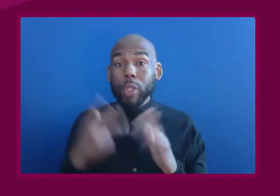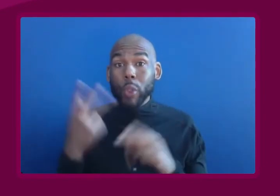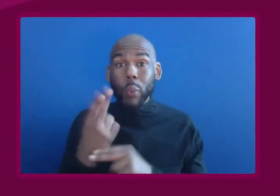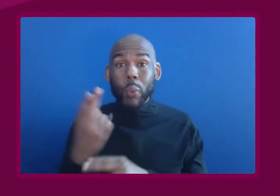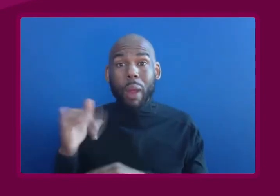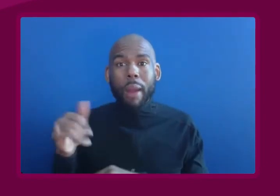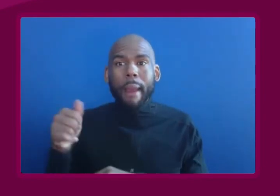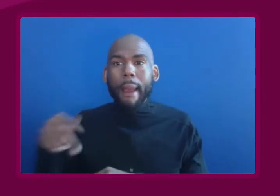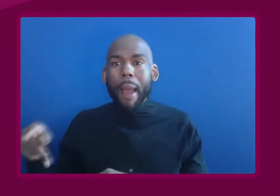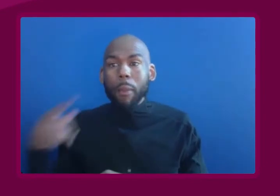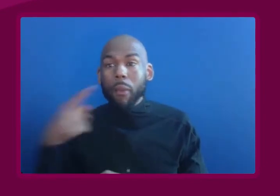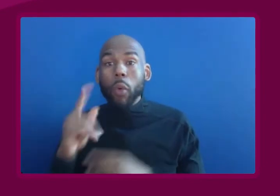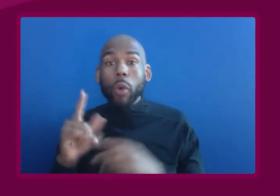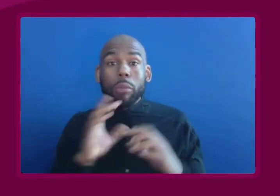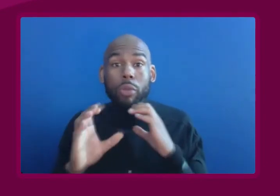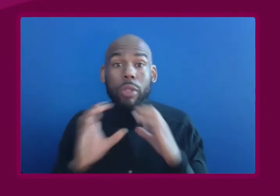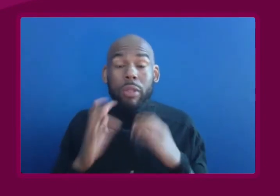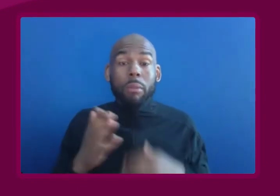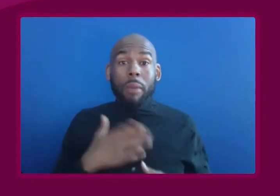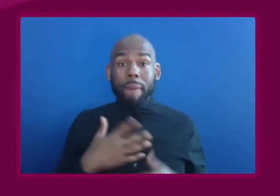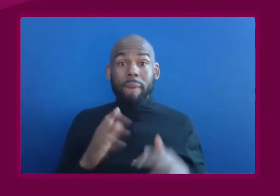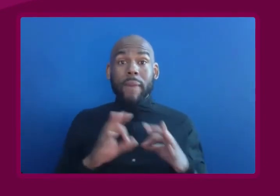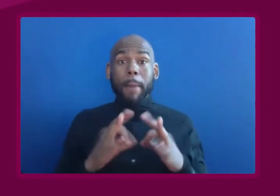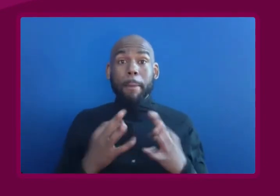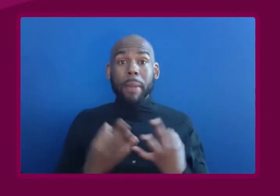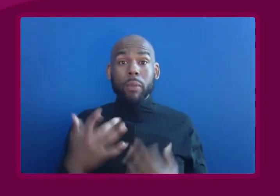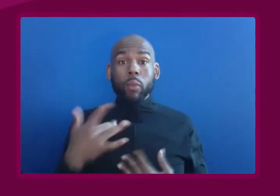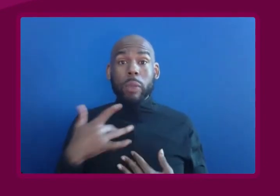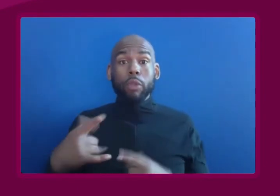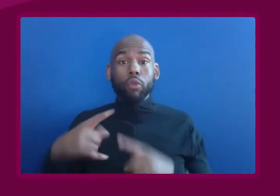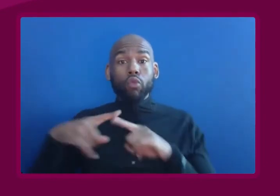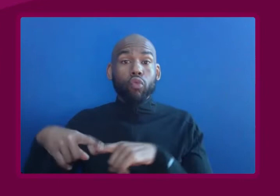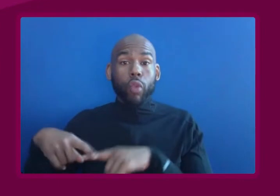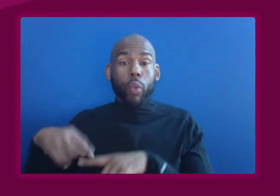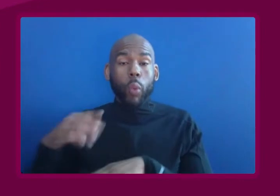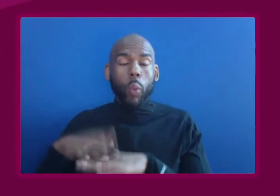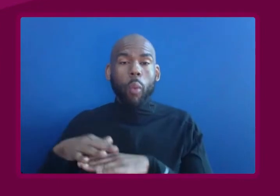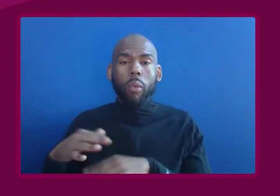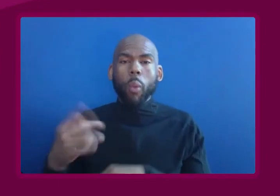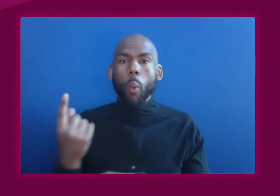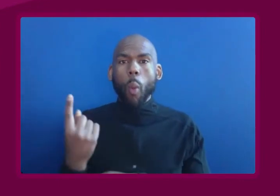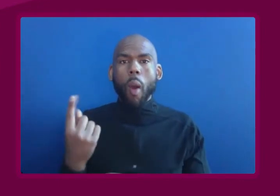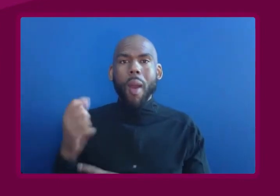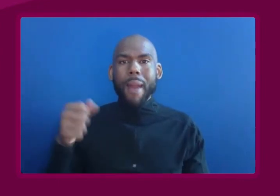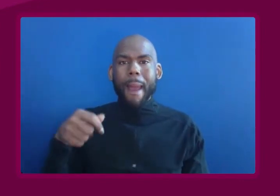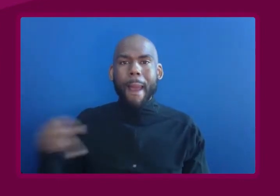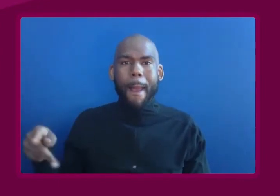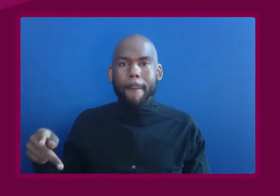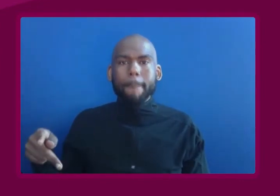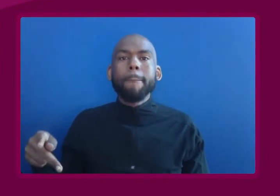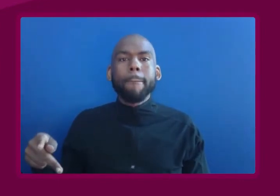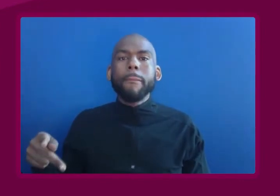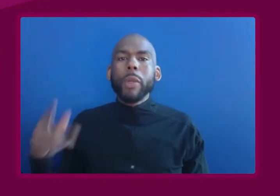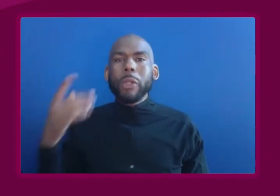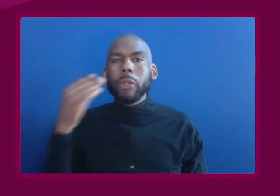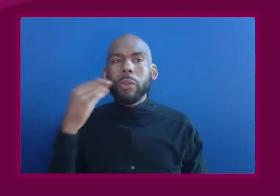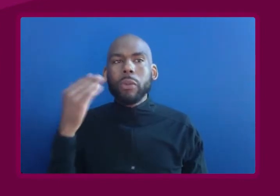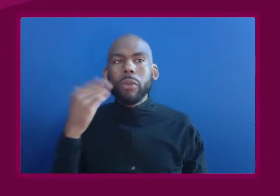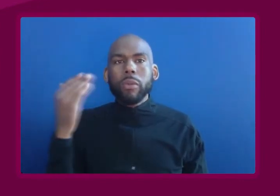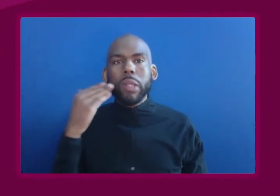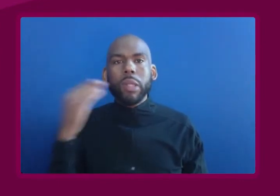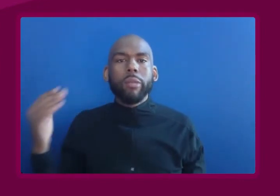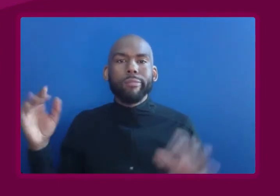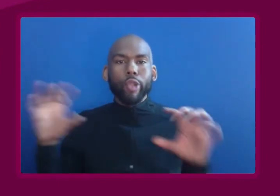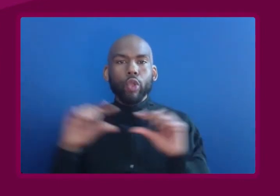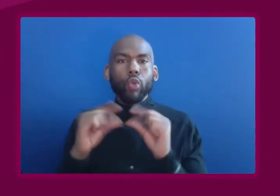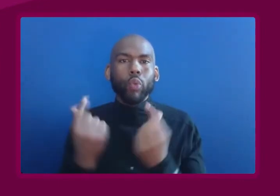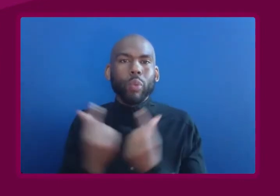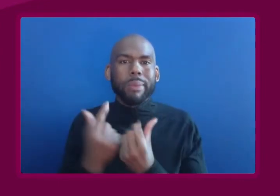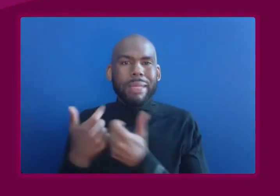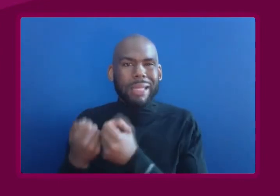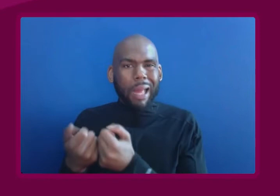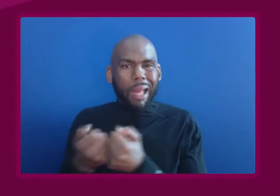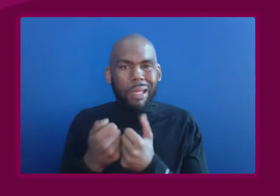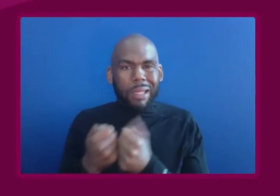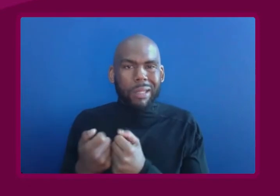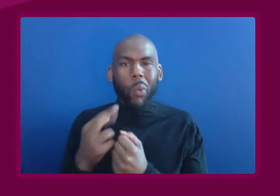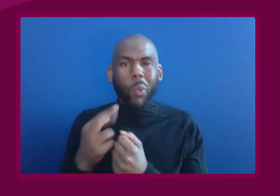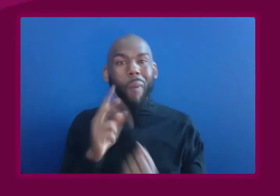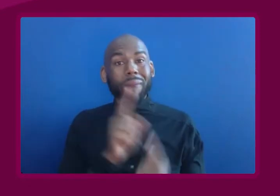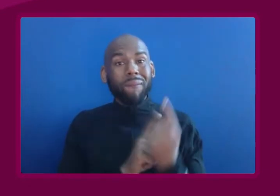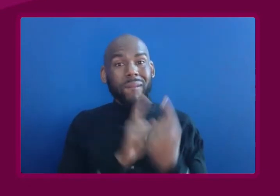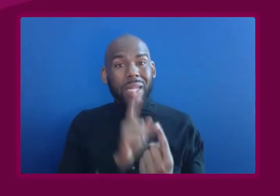We, as a family, typically rely on a common application to either talk face-to-face or